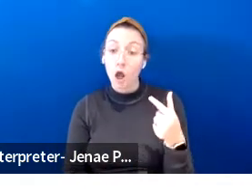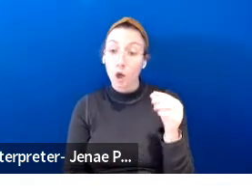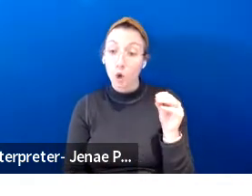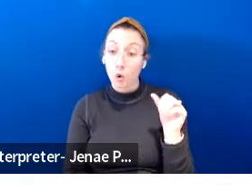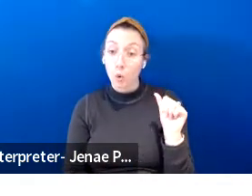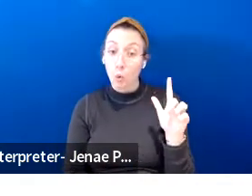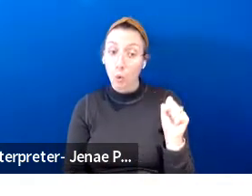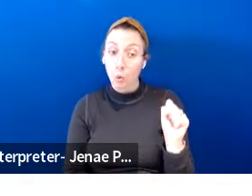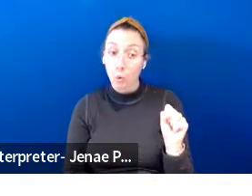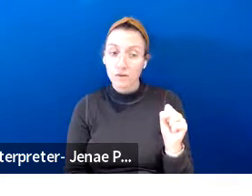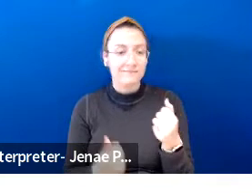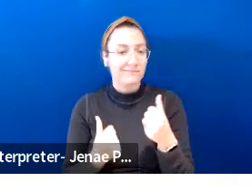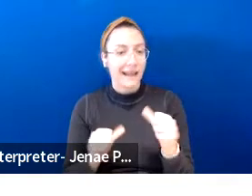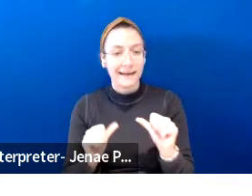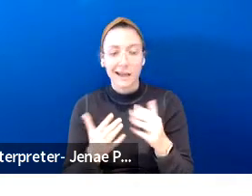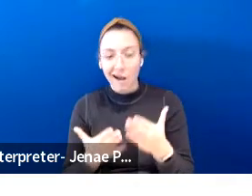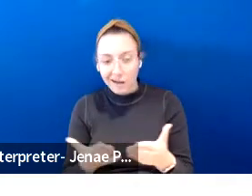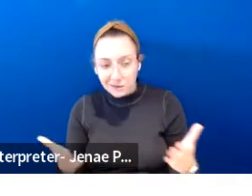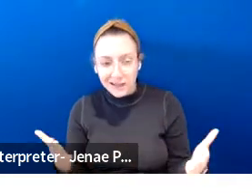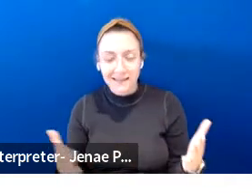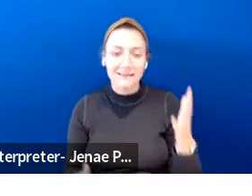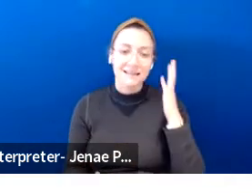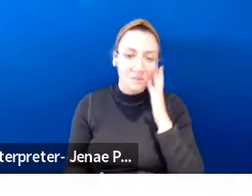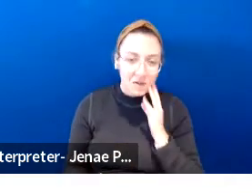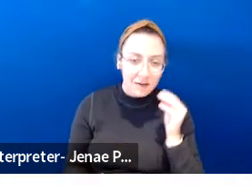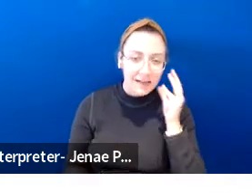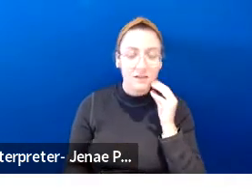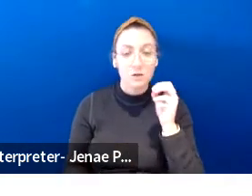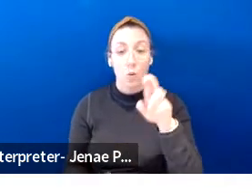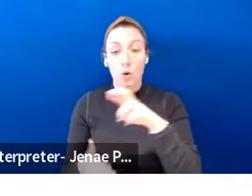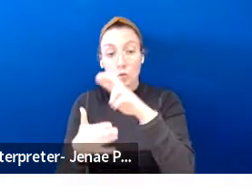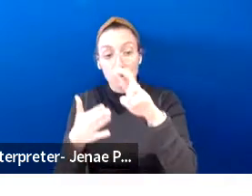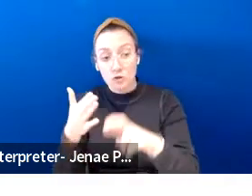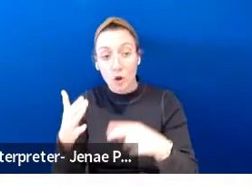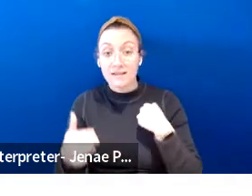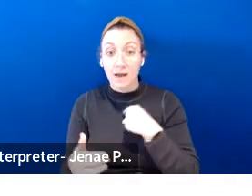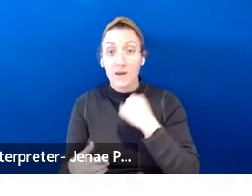are any objects or experiences or outcomes that we imagine or desire in our minds.